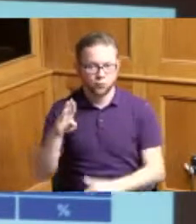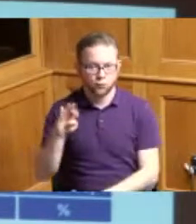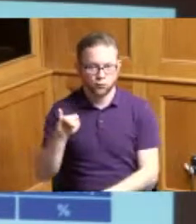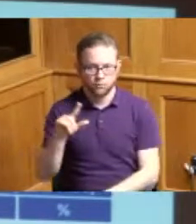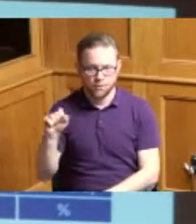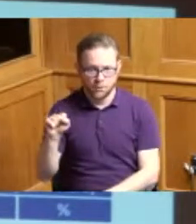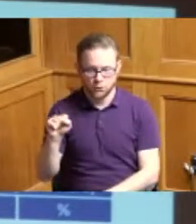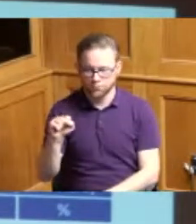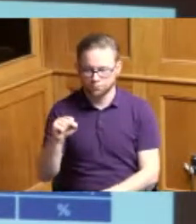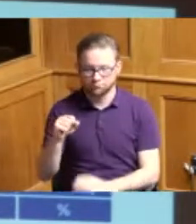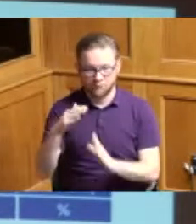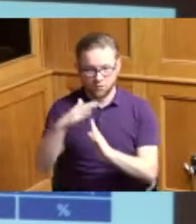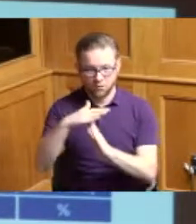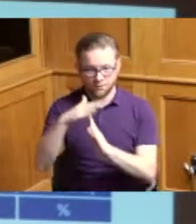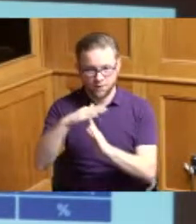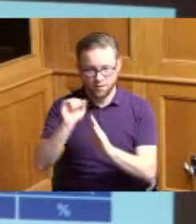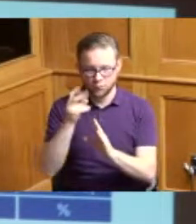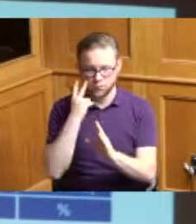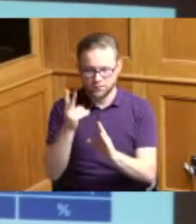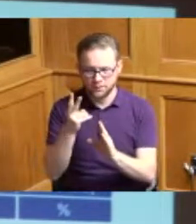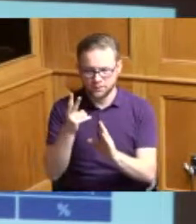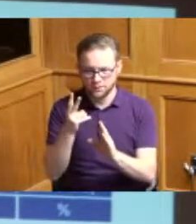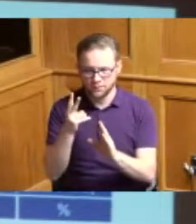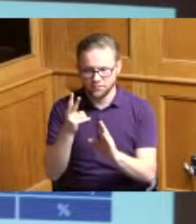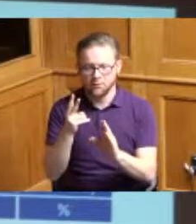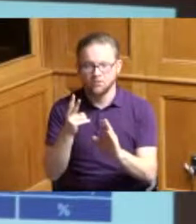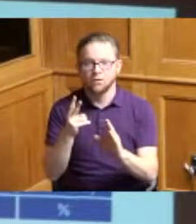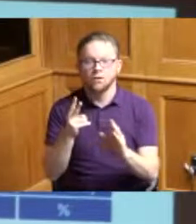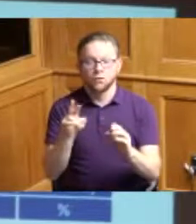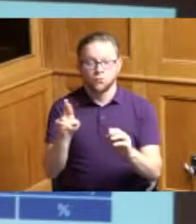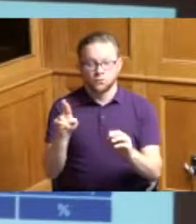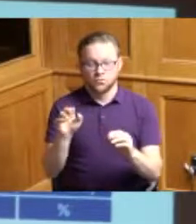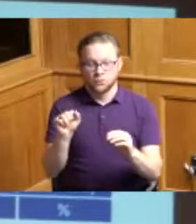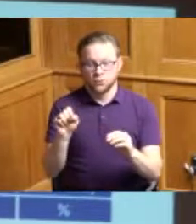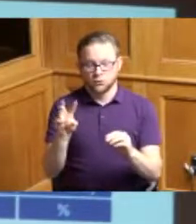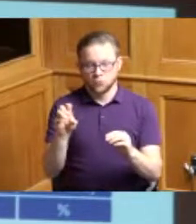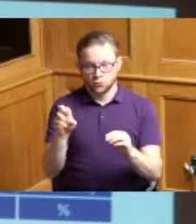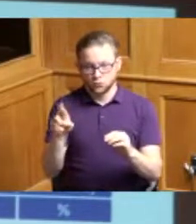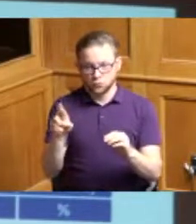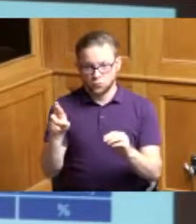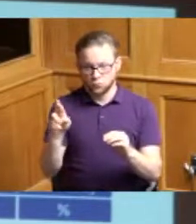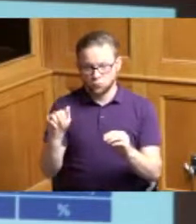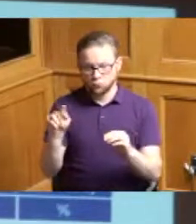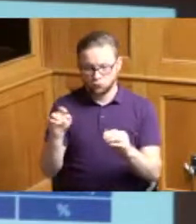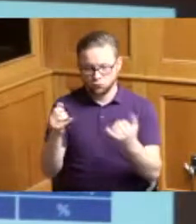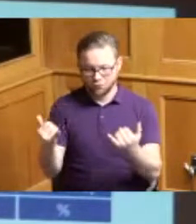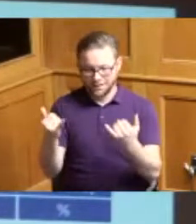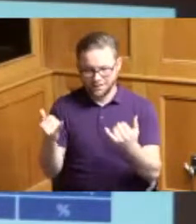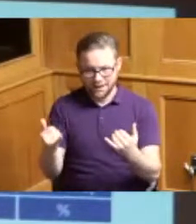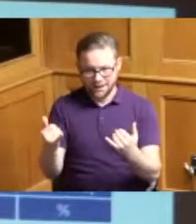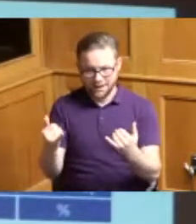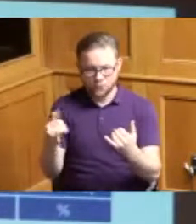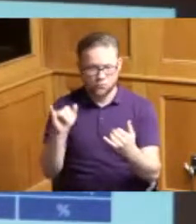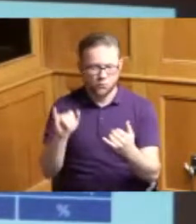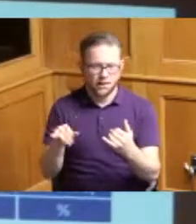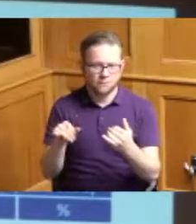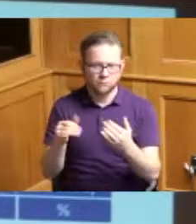at the top you can see existing sewer rates which are just the sewage service charges so